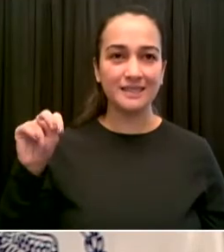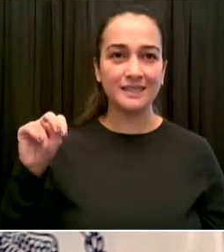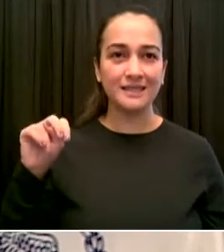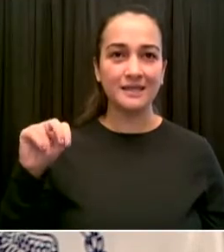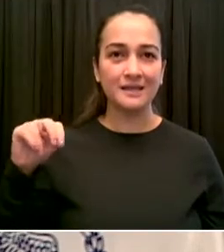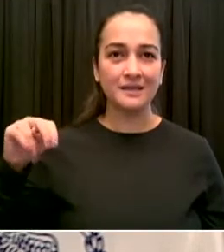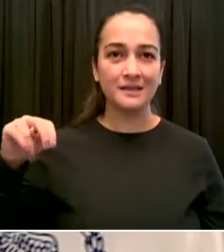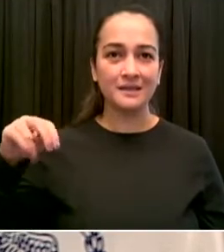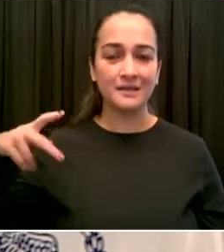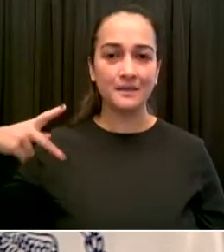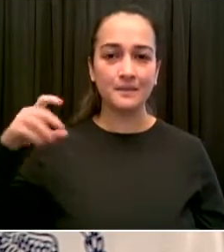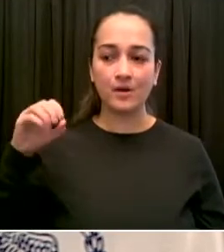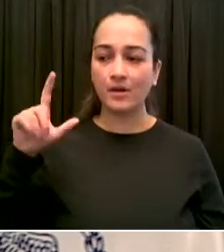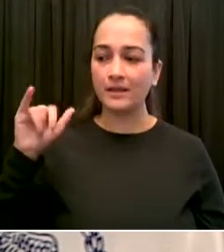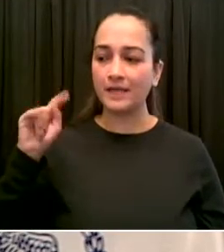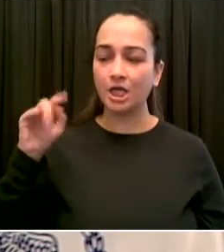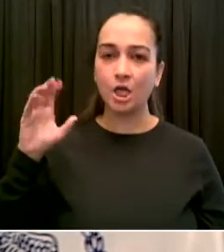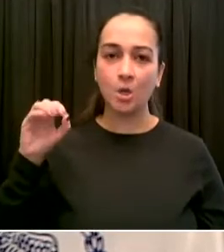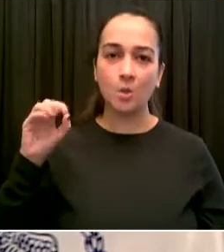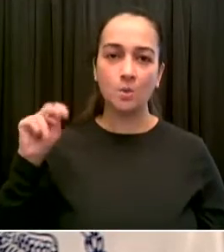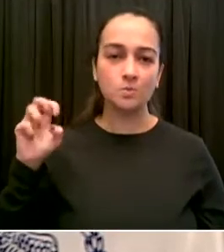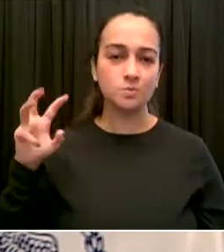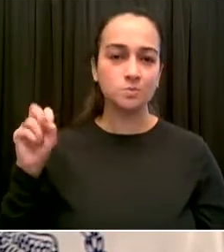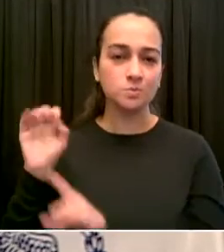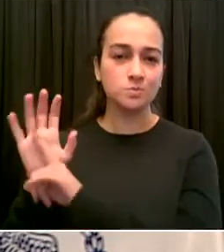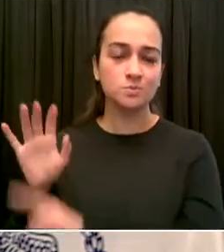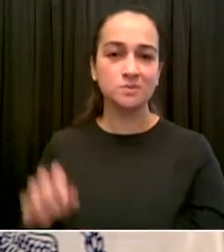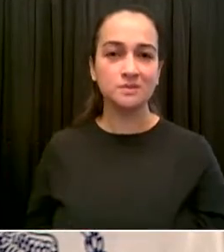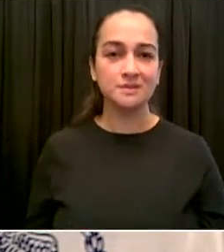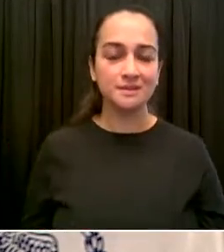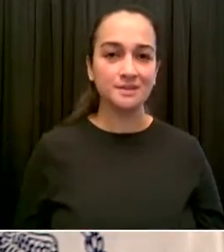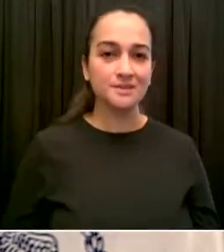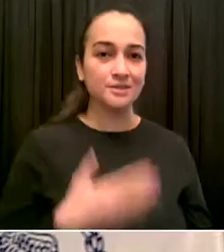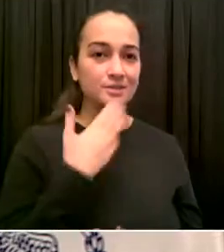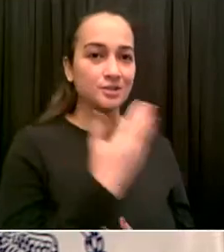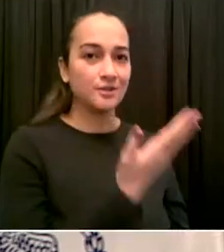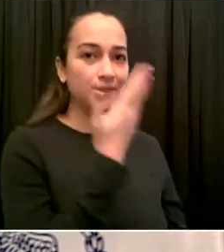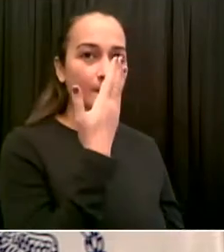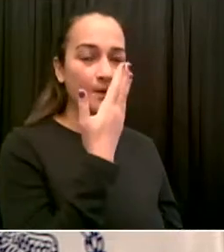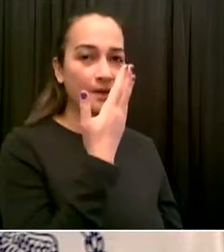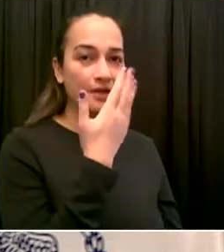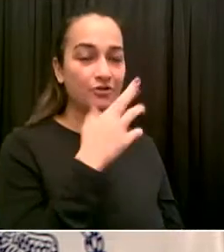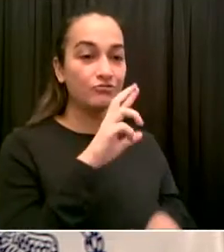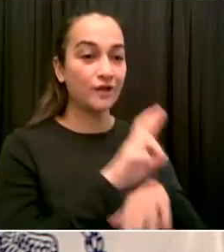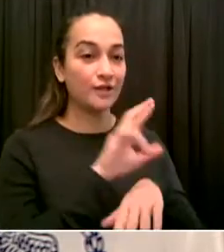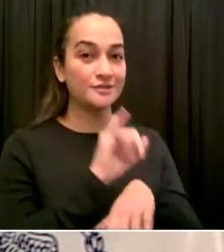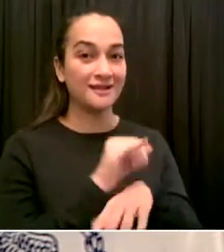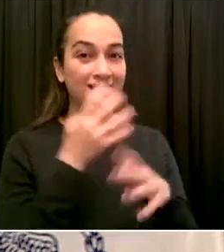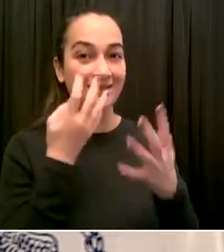POLITICO.